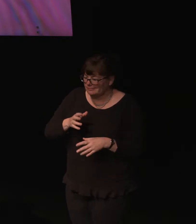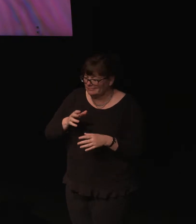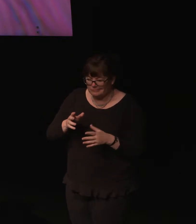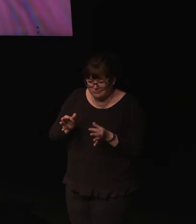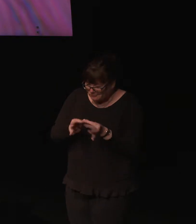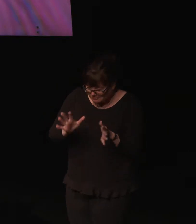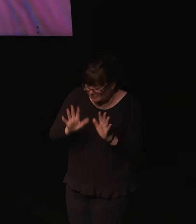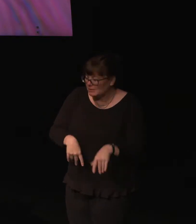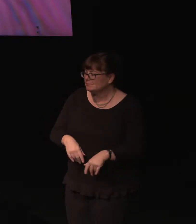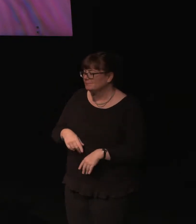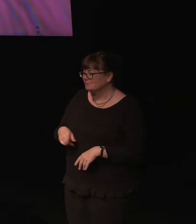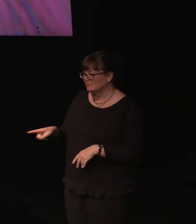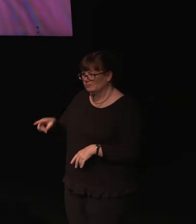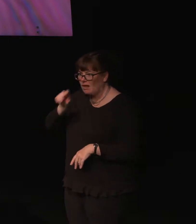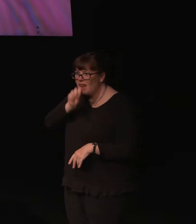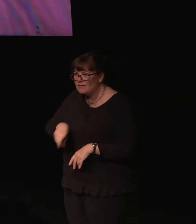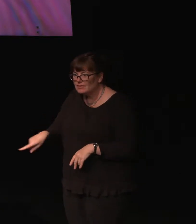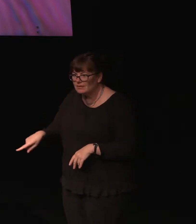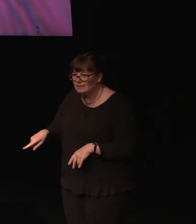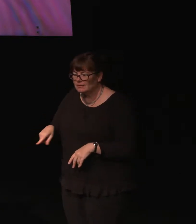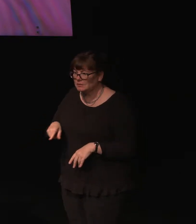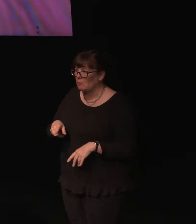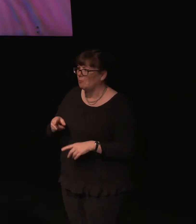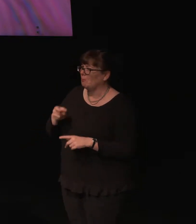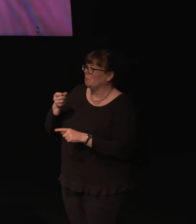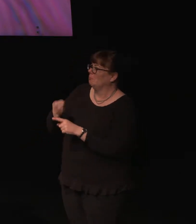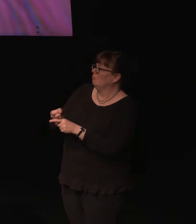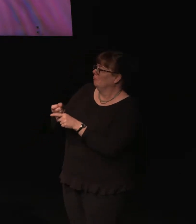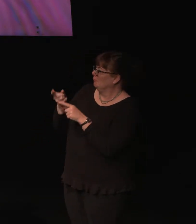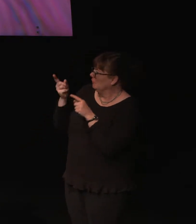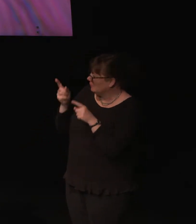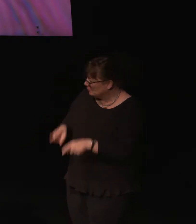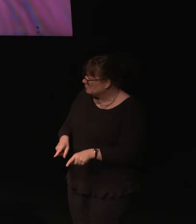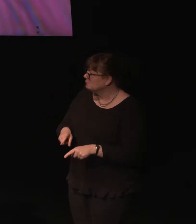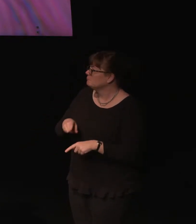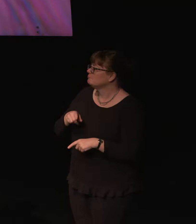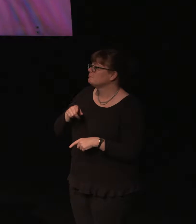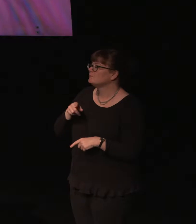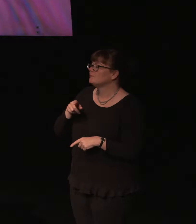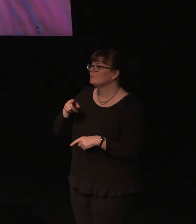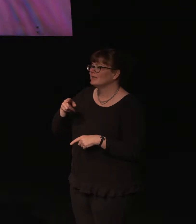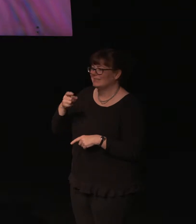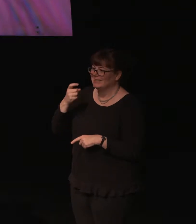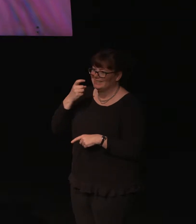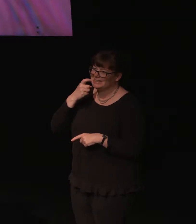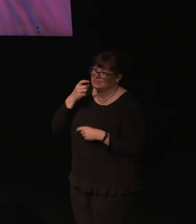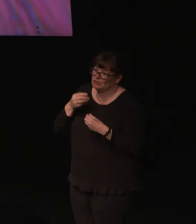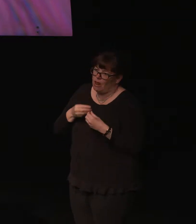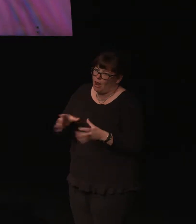Well, through one fateful sort of event we had just lost our publisher for Physix,